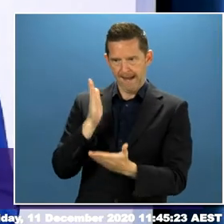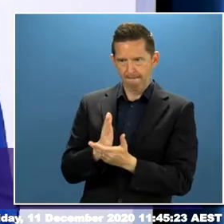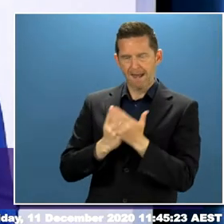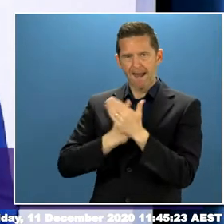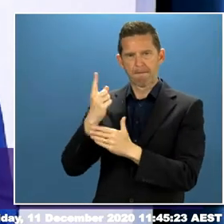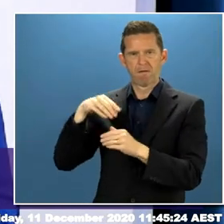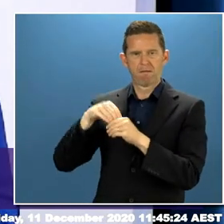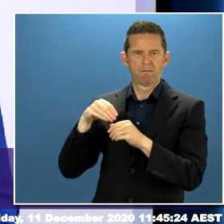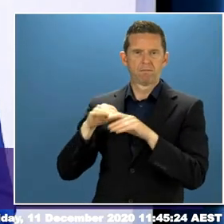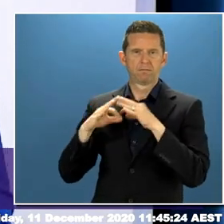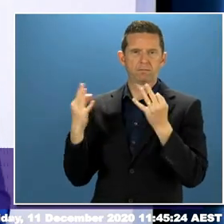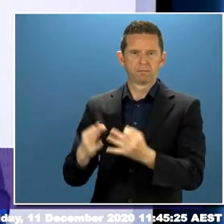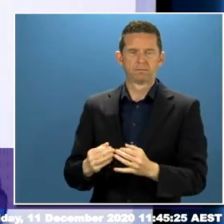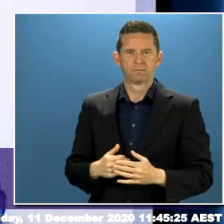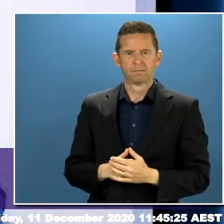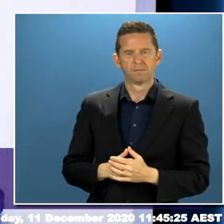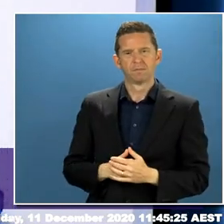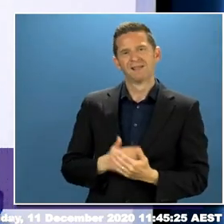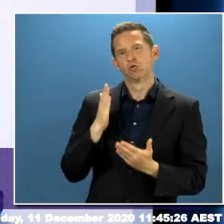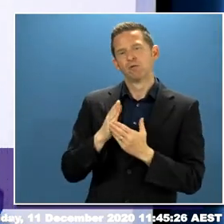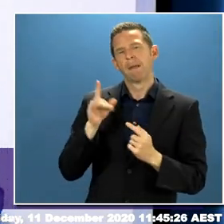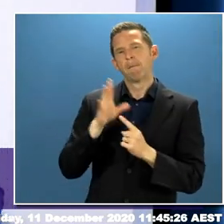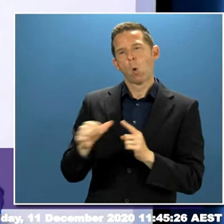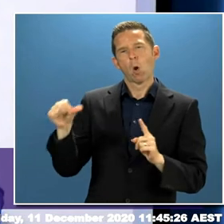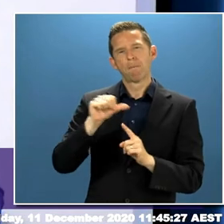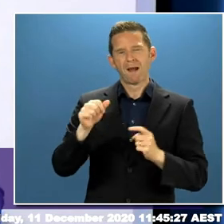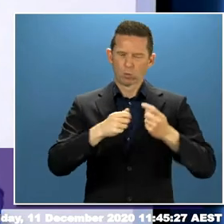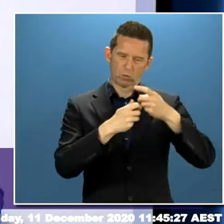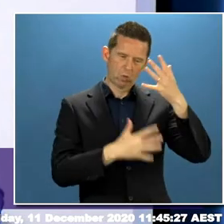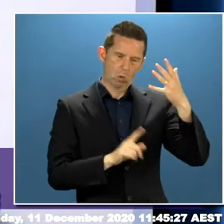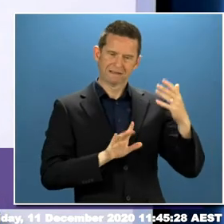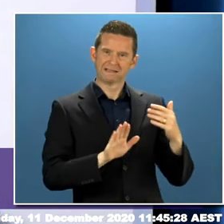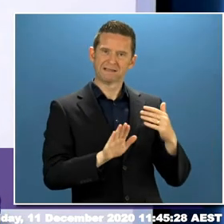The starting point is coming back to core values of an organisation.